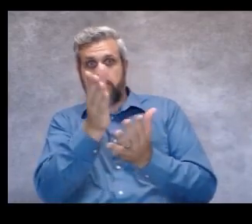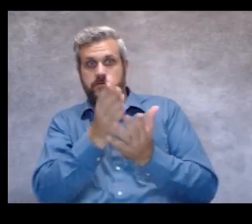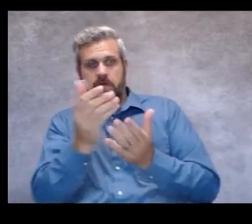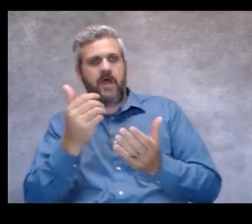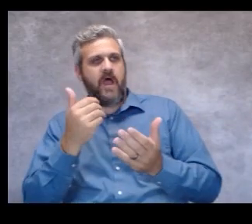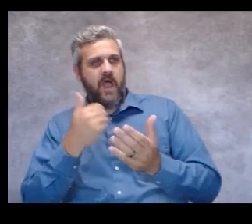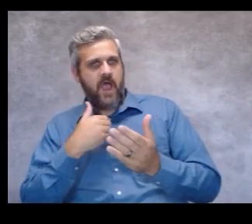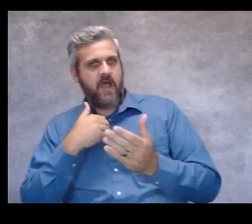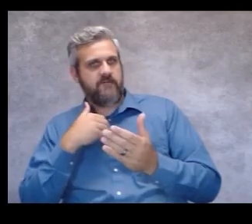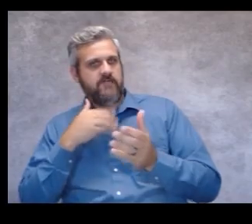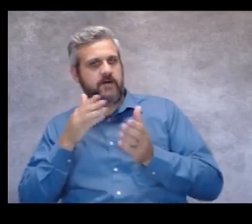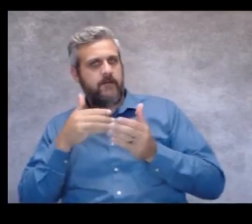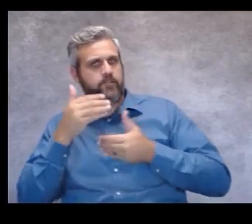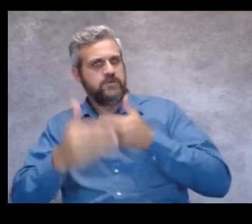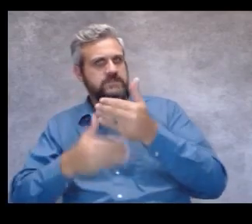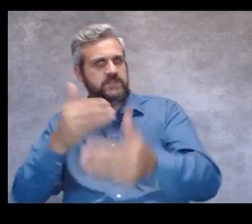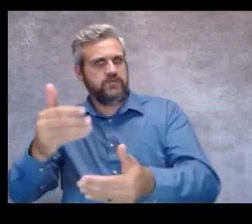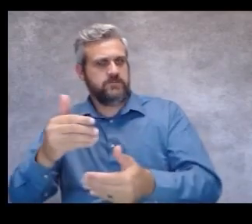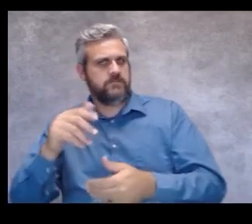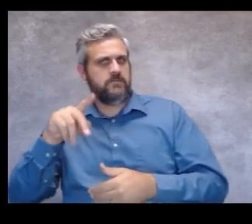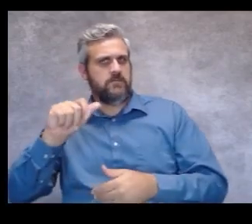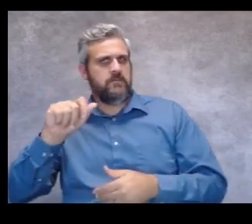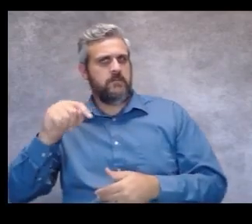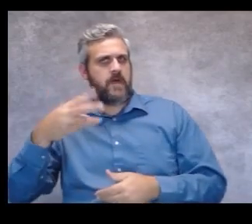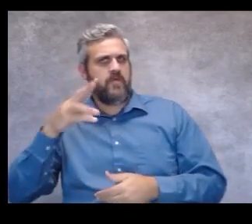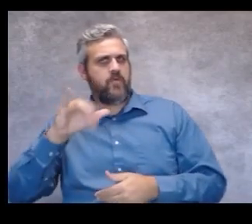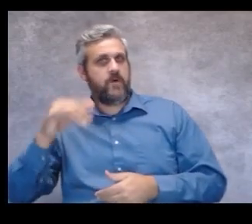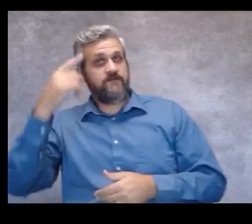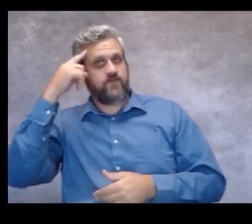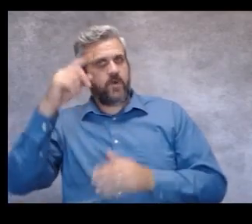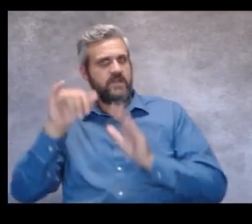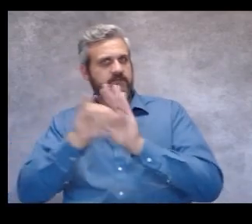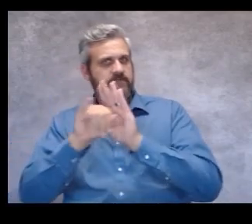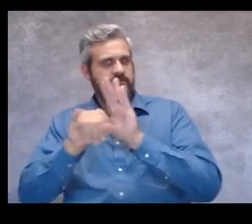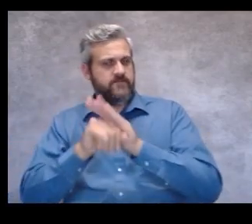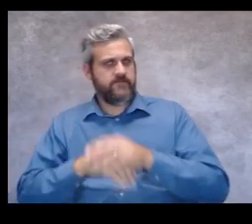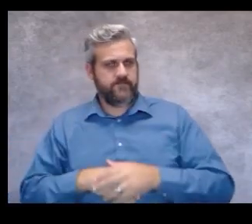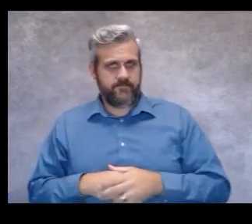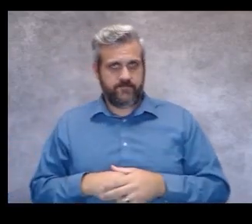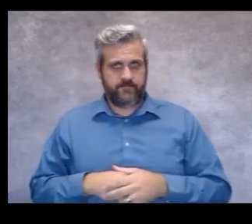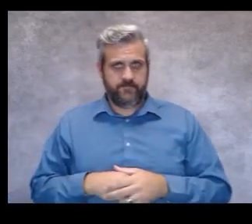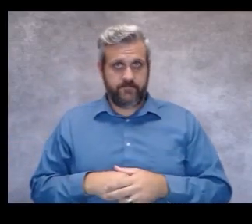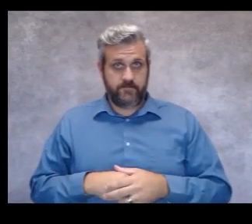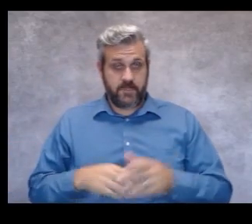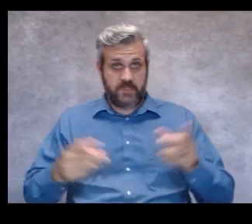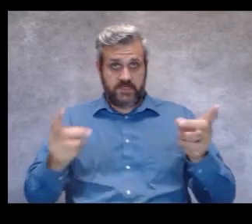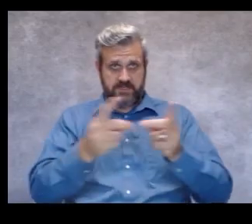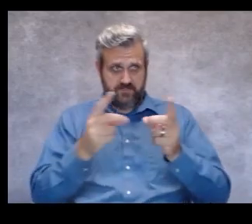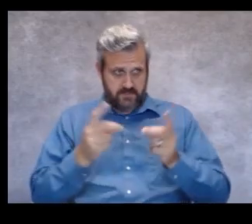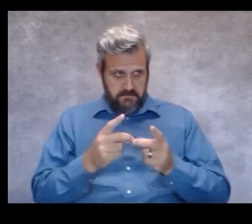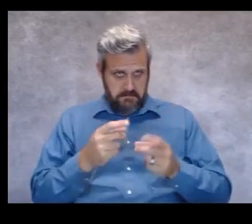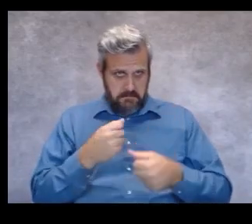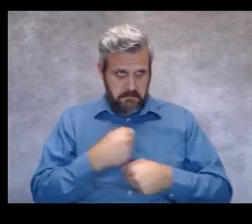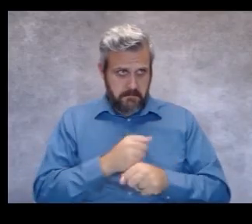identification pathway or procedure. How will the district ensure equity